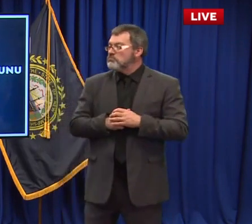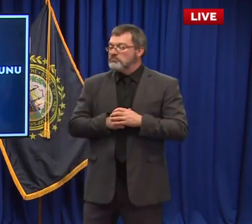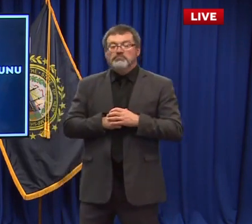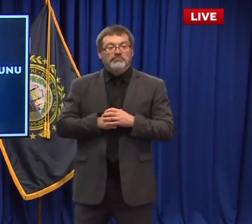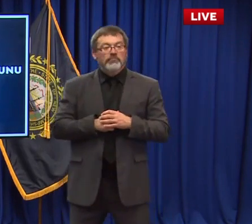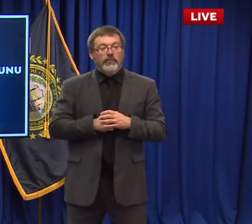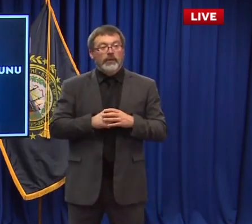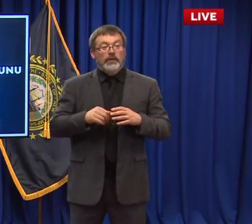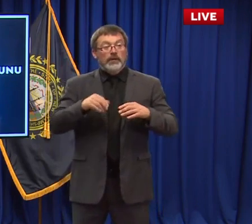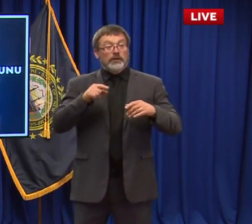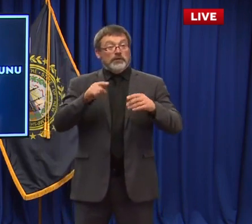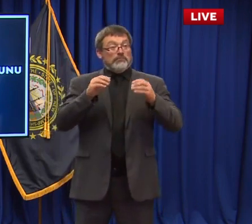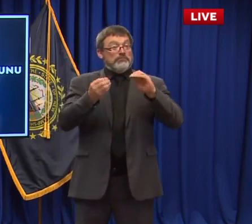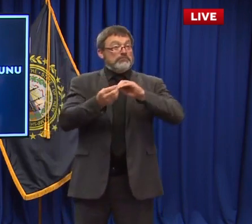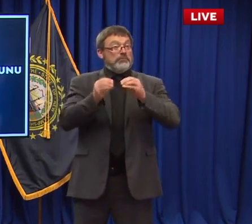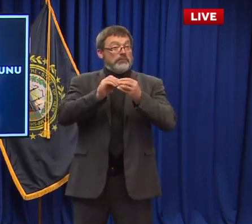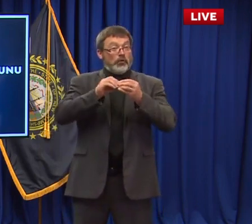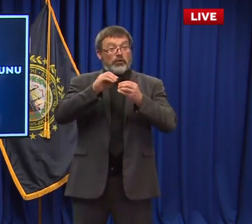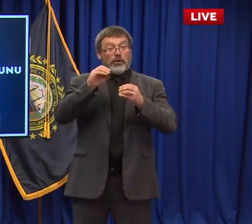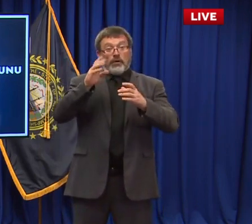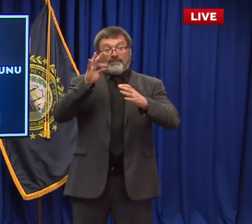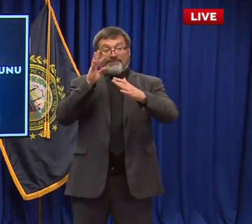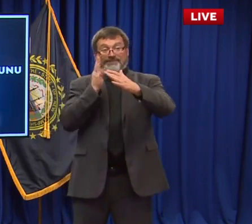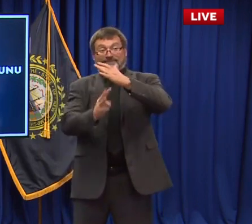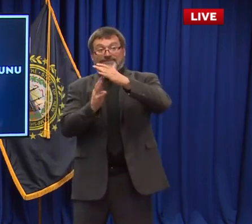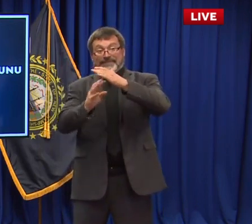THANK YOU.